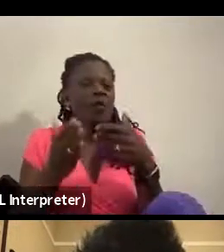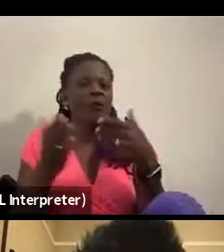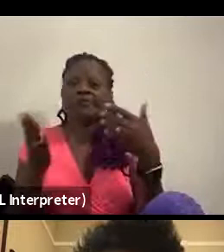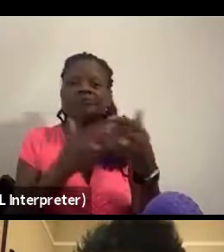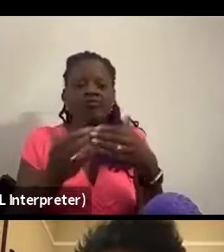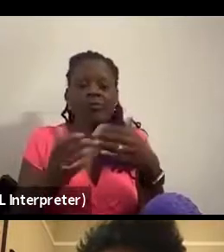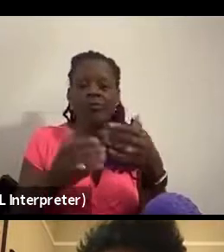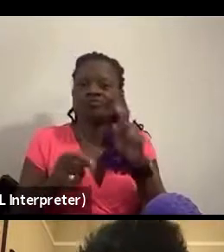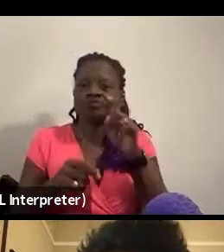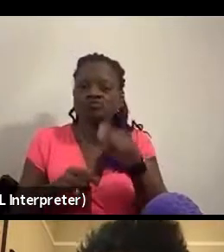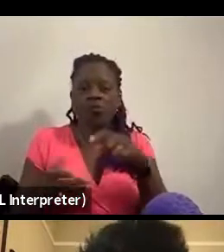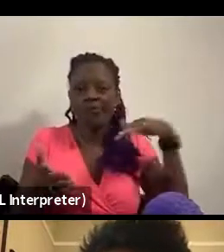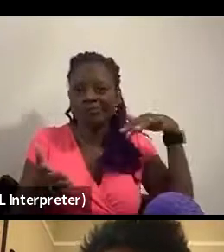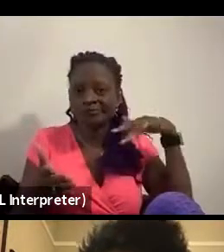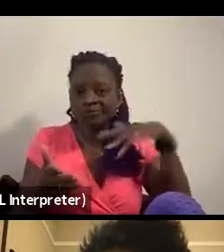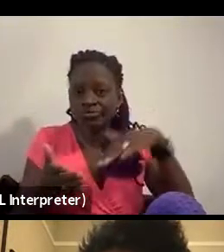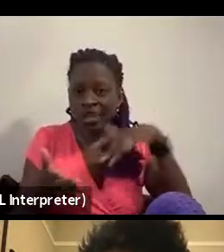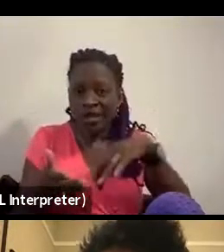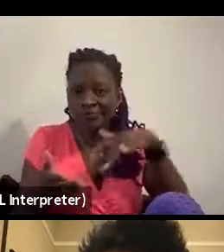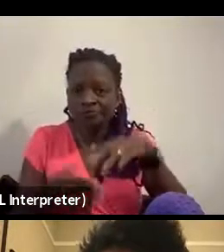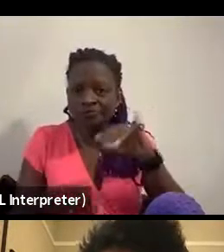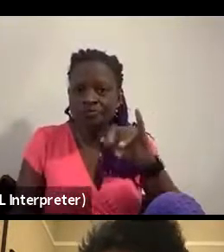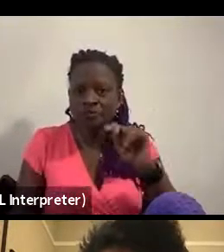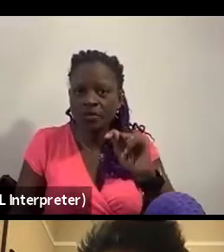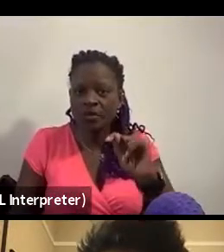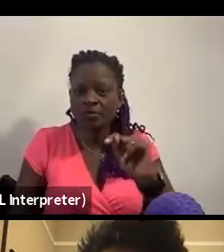in the real in the general population, as it's given not just from the clinical